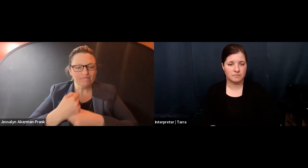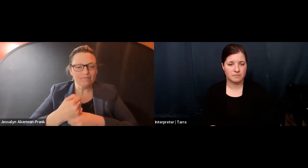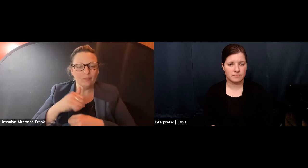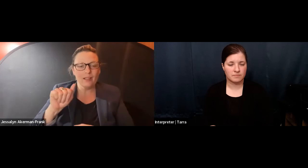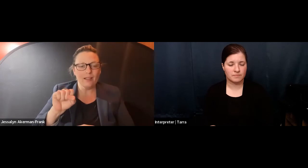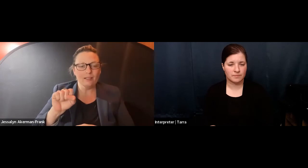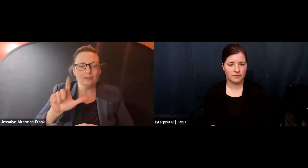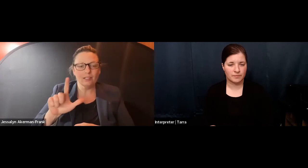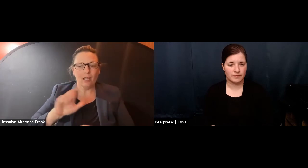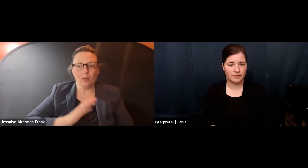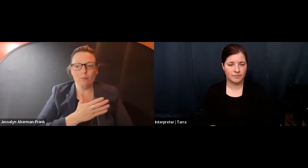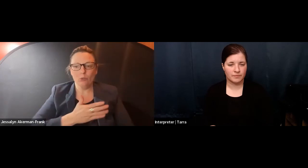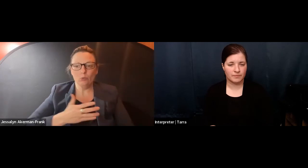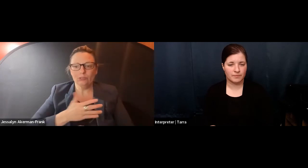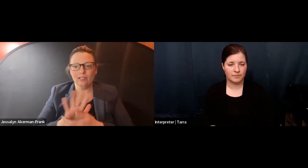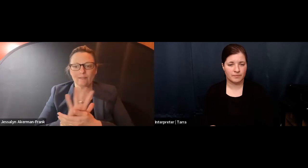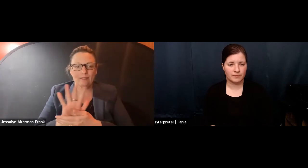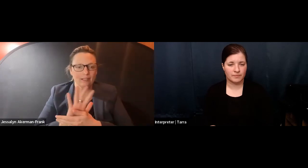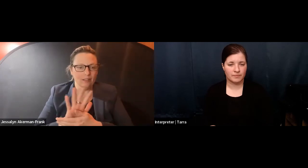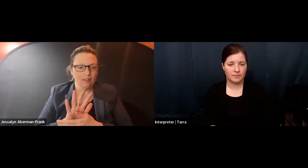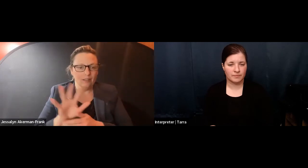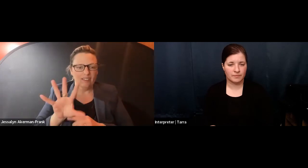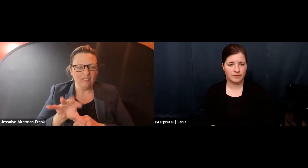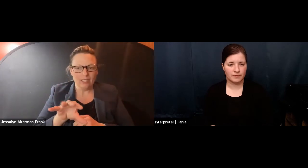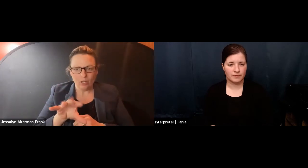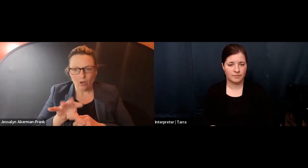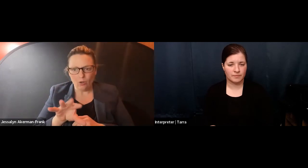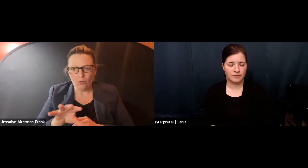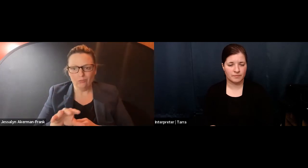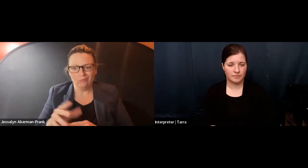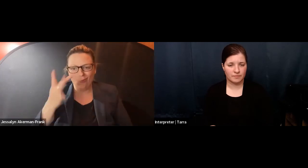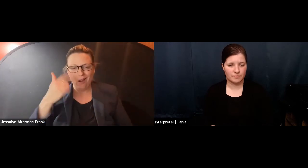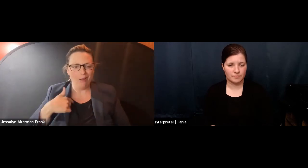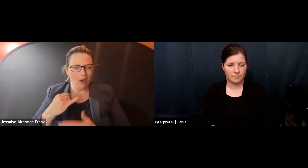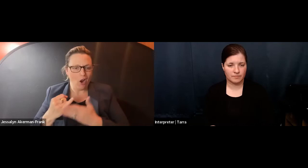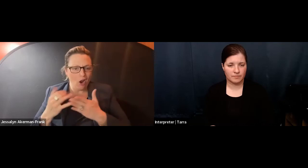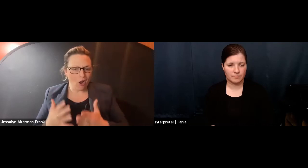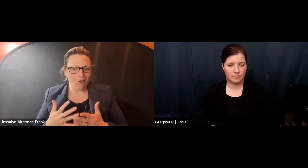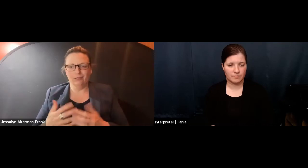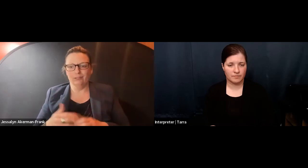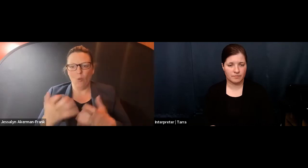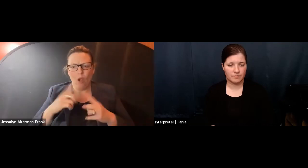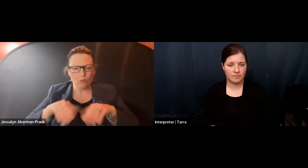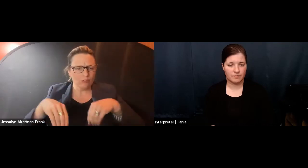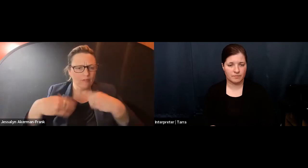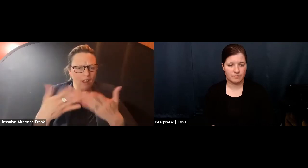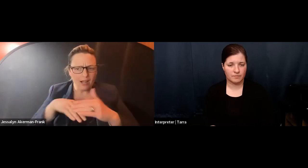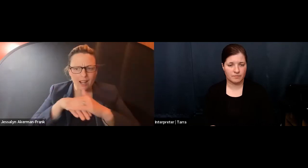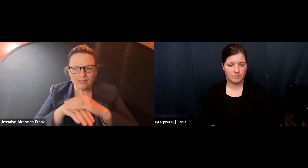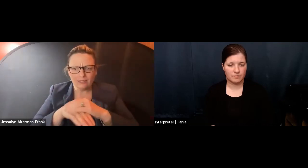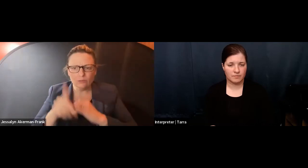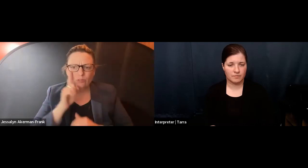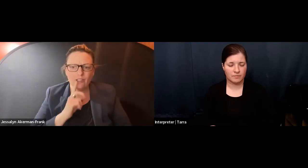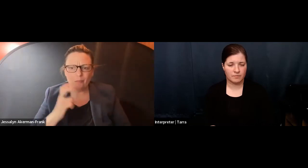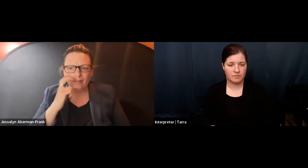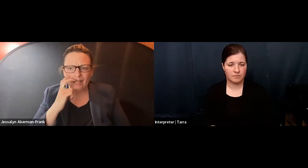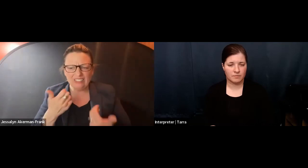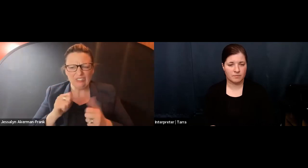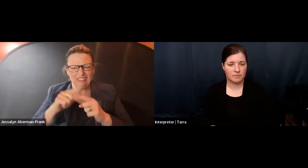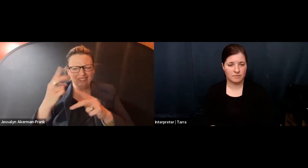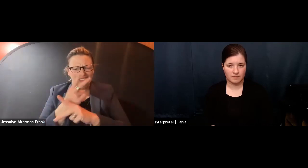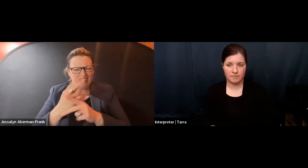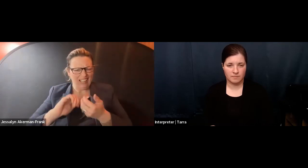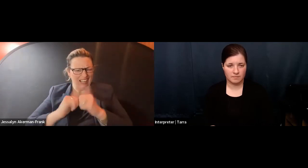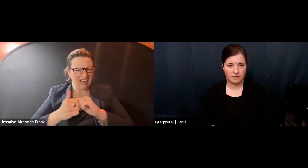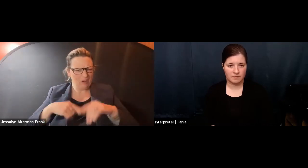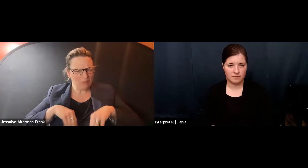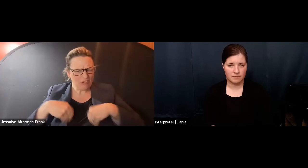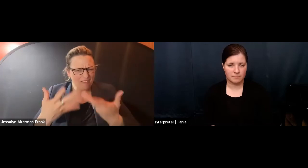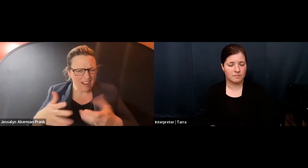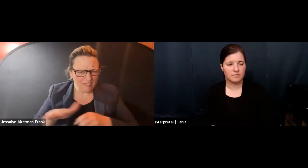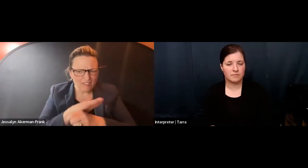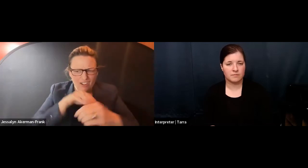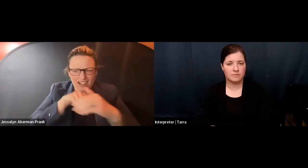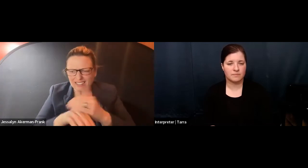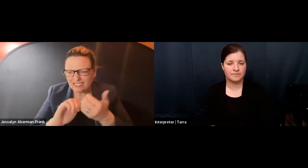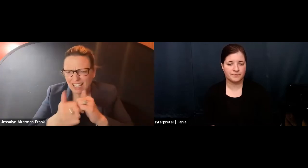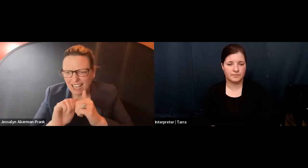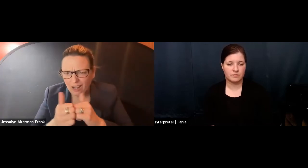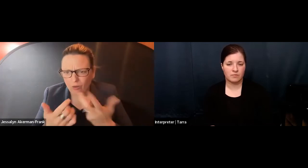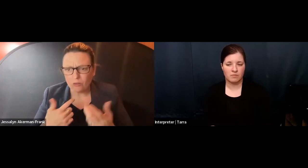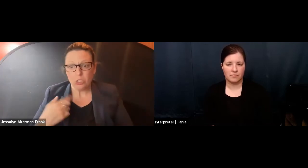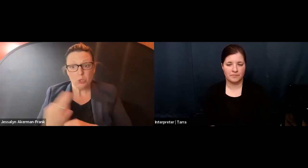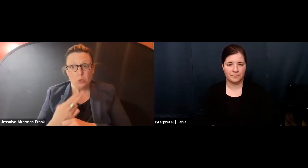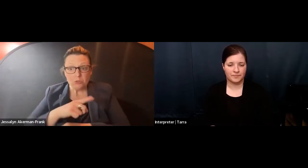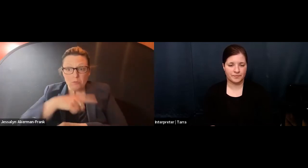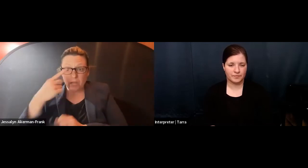Let's move on.